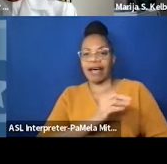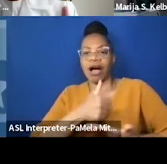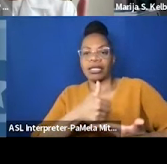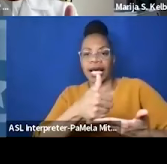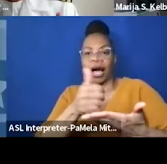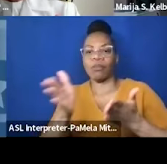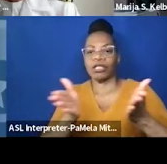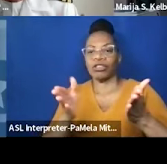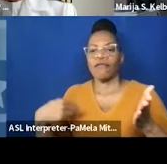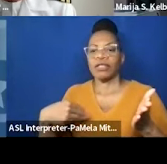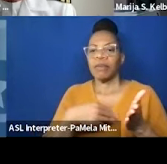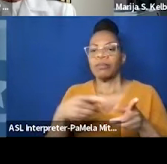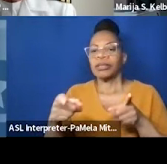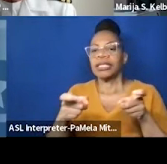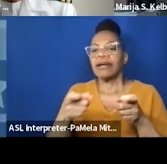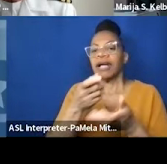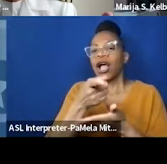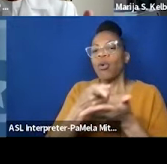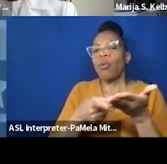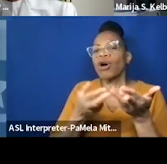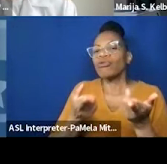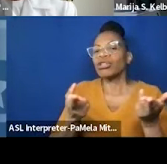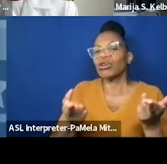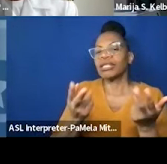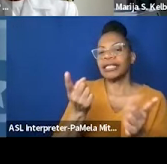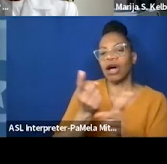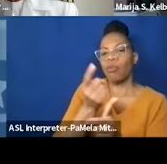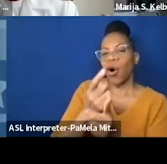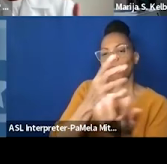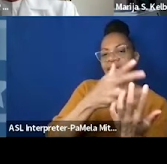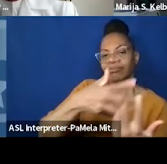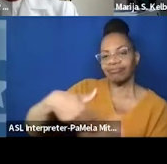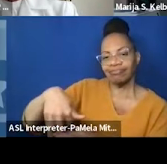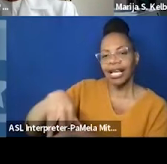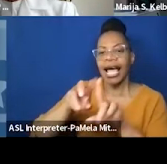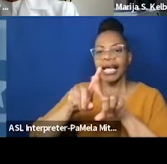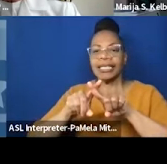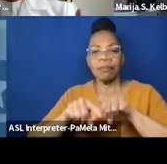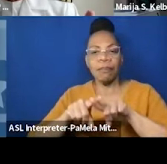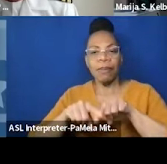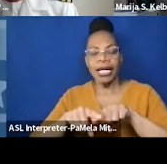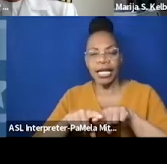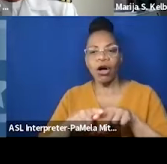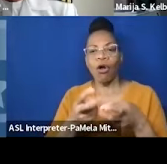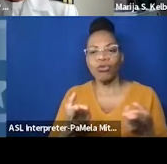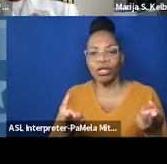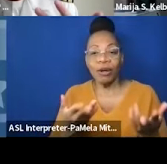navigate what resource is the most appropriate for them. And then depending on that resource, they may actually be able to directly connect them.